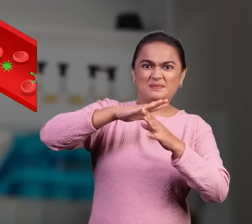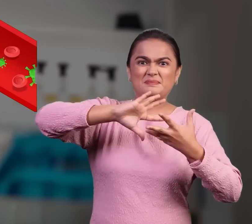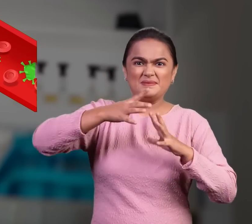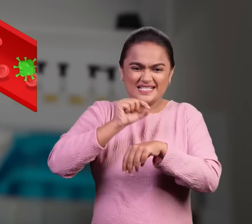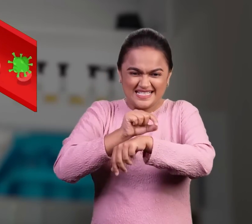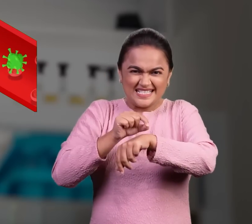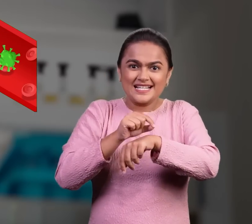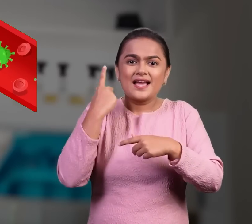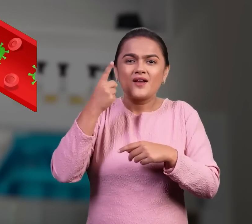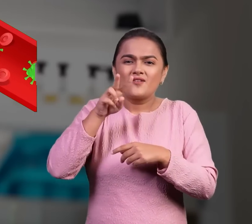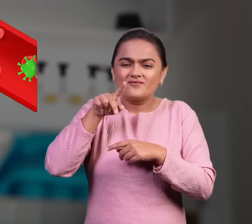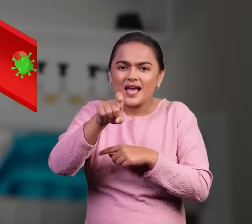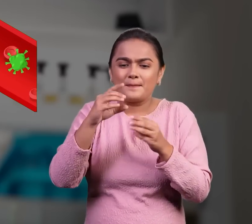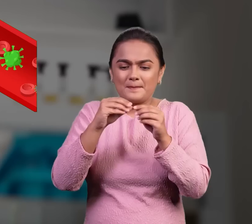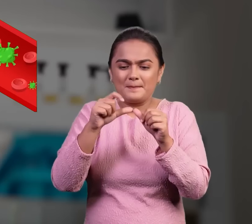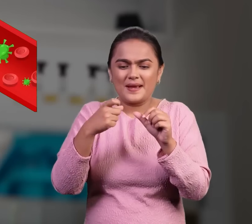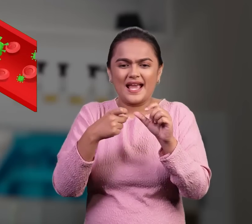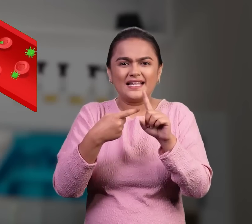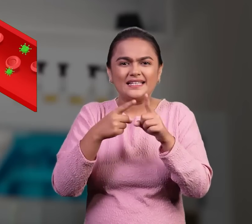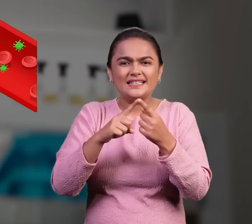When a virus or bacteria enters your body,